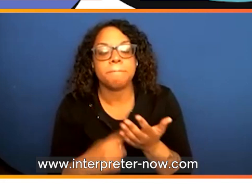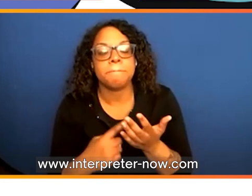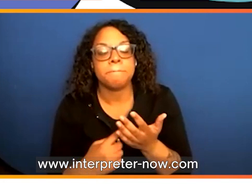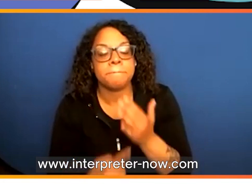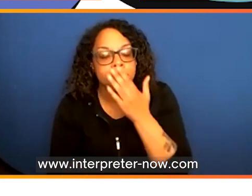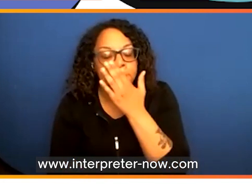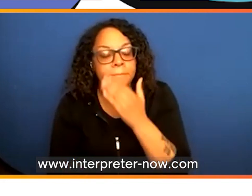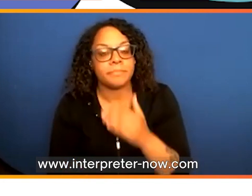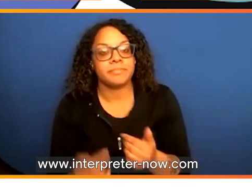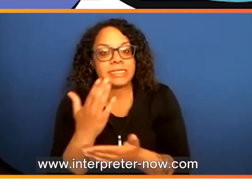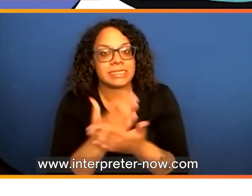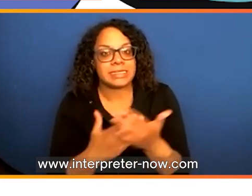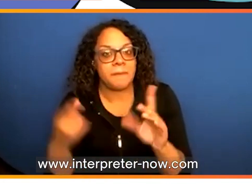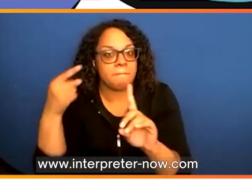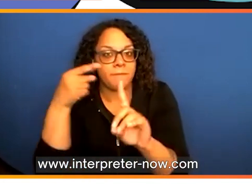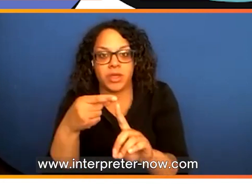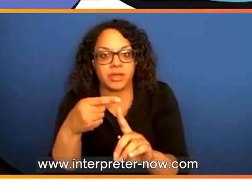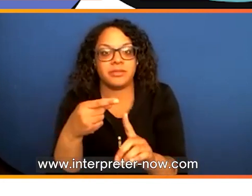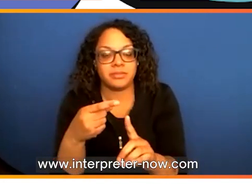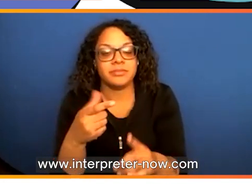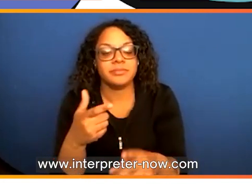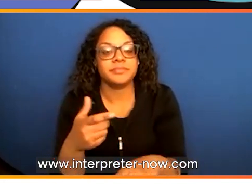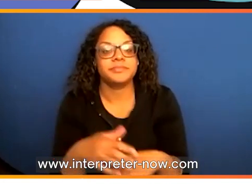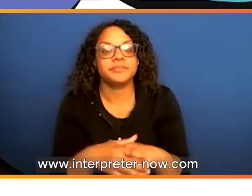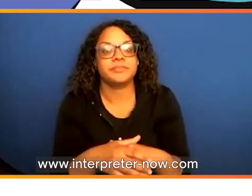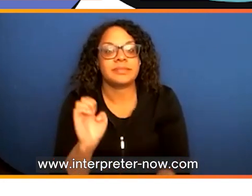I started at AWS, that was one of the first things I wanted to get, I need an executive